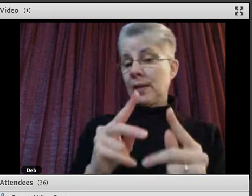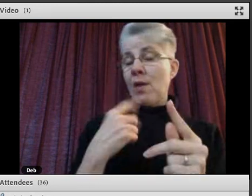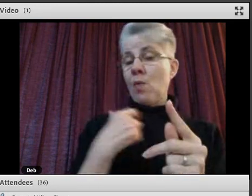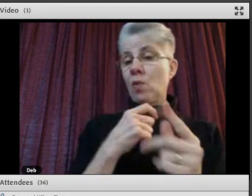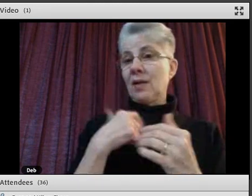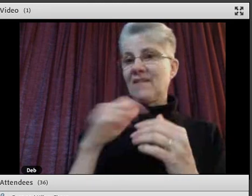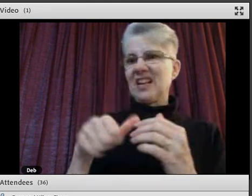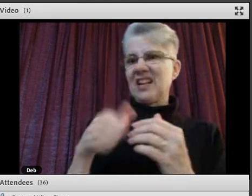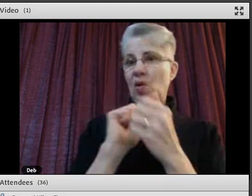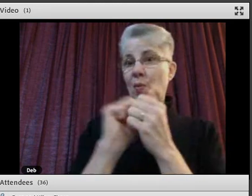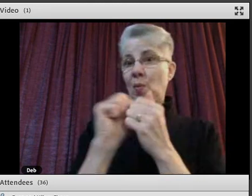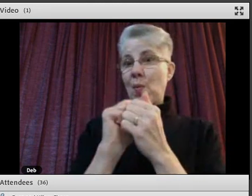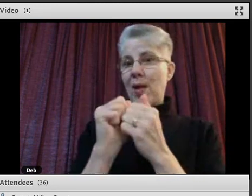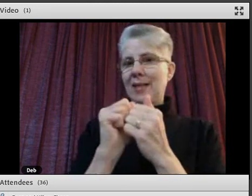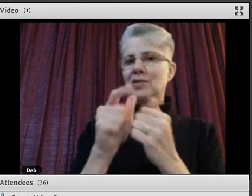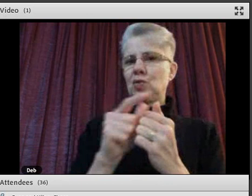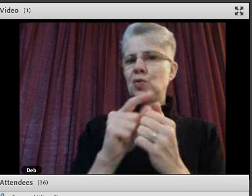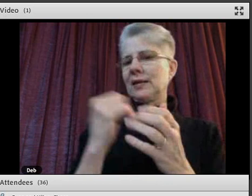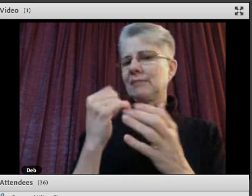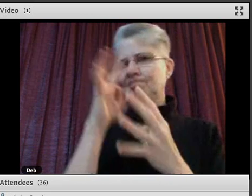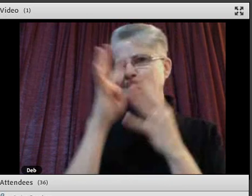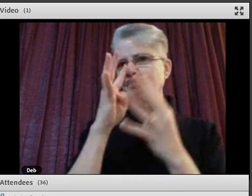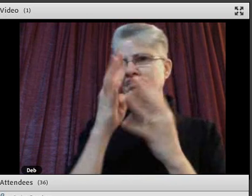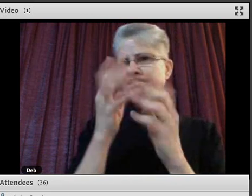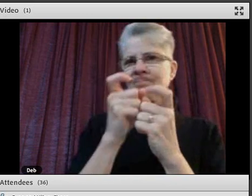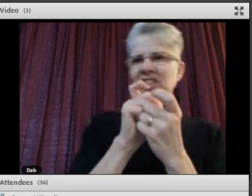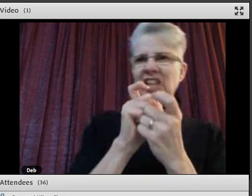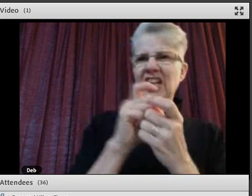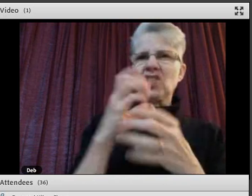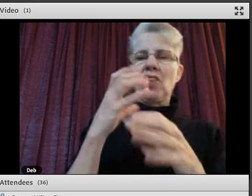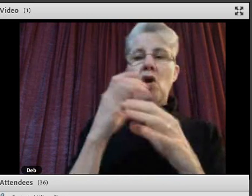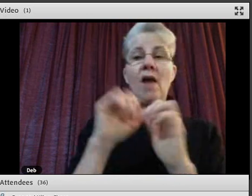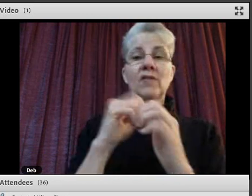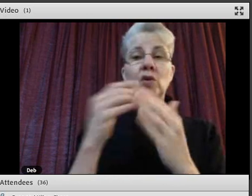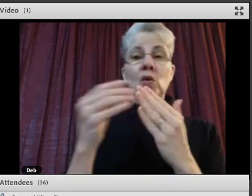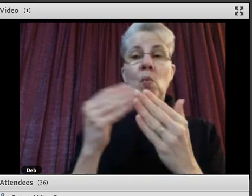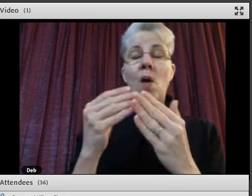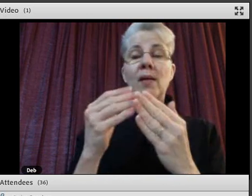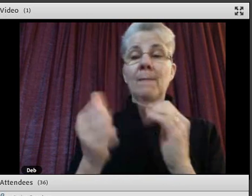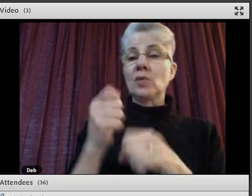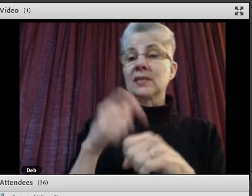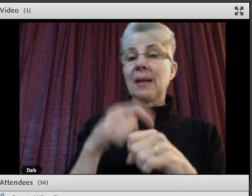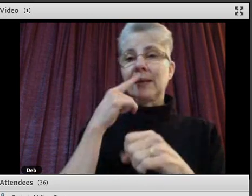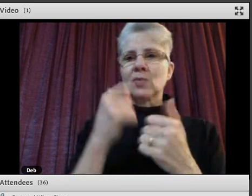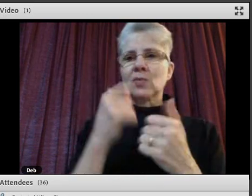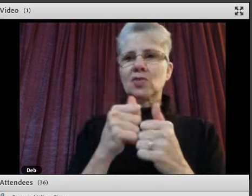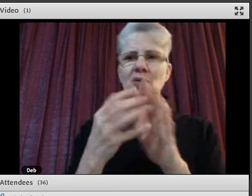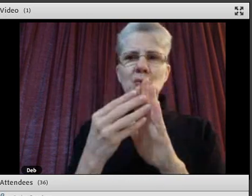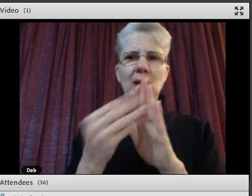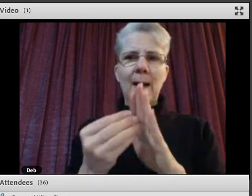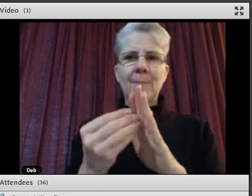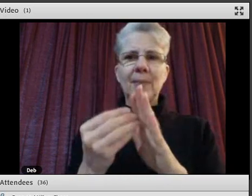and then to say, "Okay, we're going to have another race. You can redesign or rebuild your car however you want." And nine times out of ten, the kids are going to try